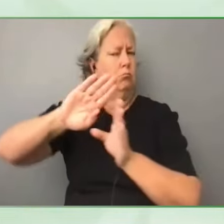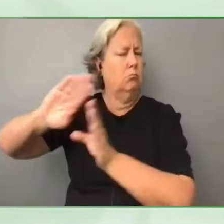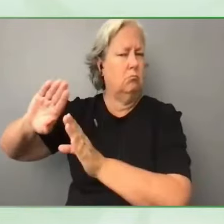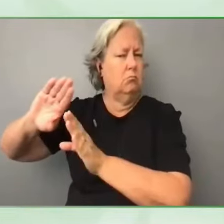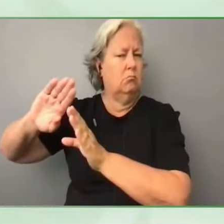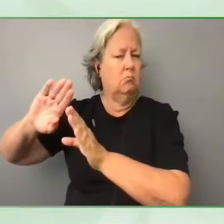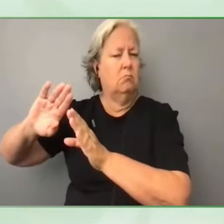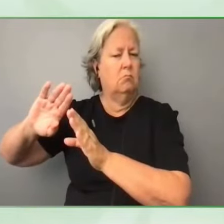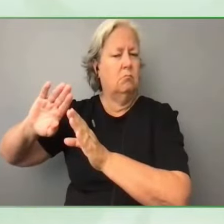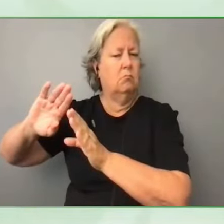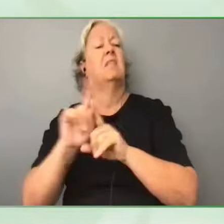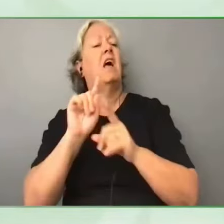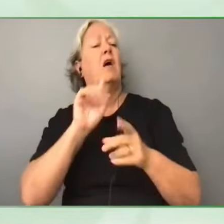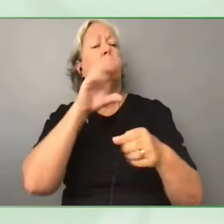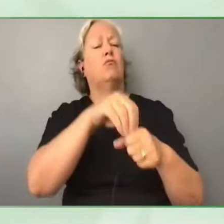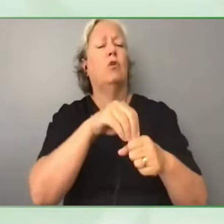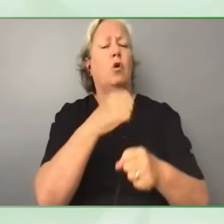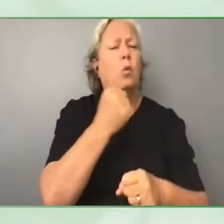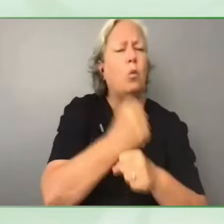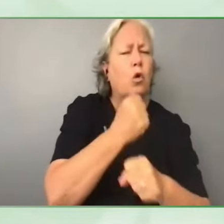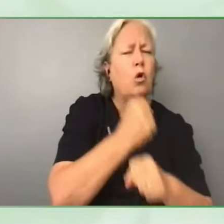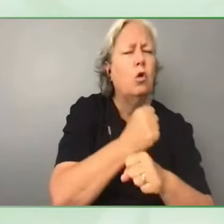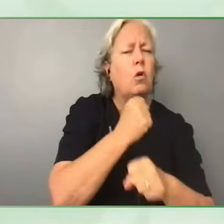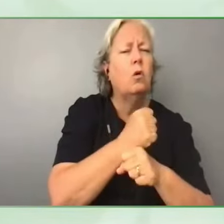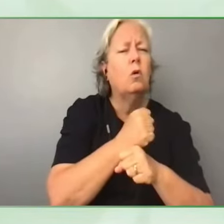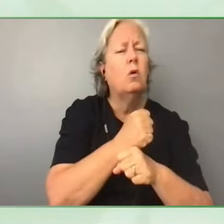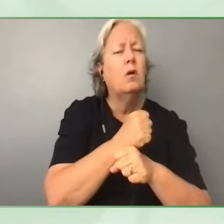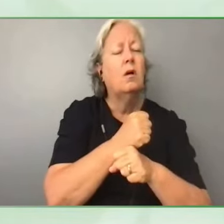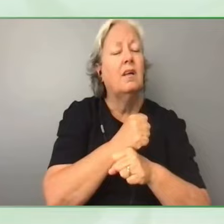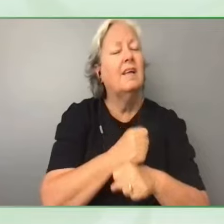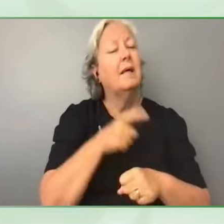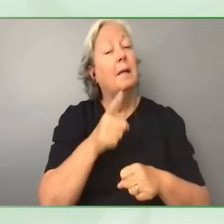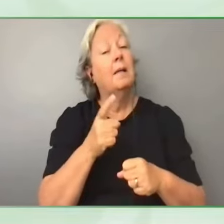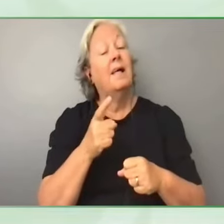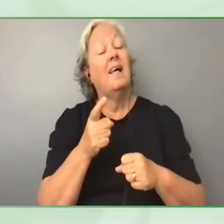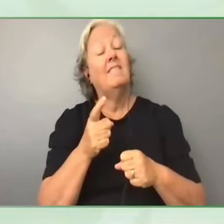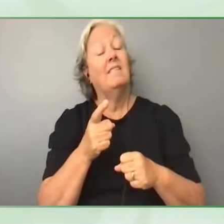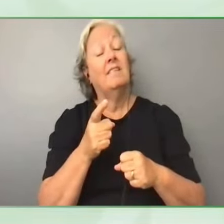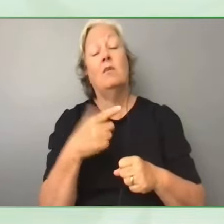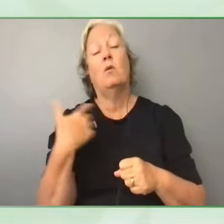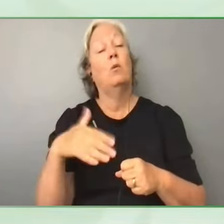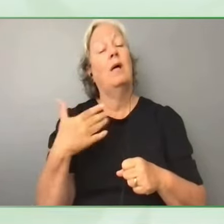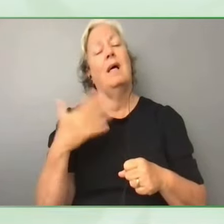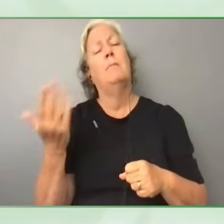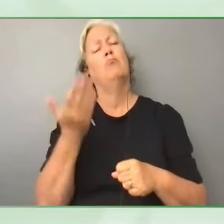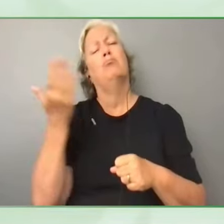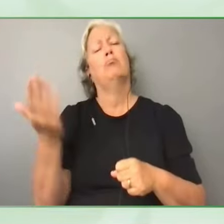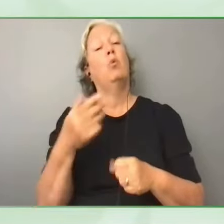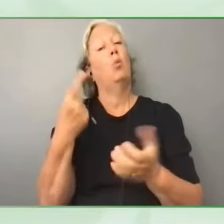There is a lot of resources, like in Uganda.